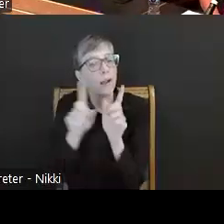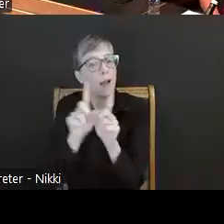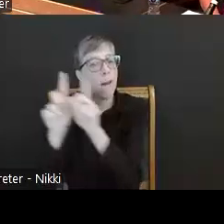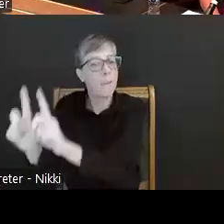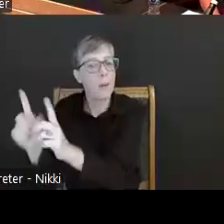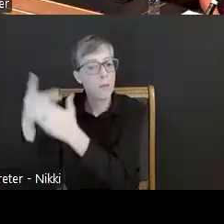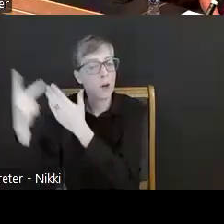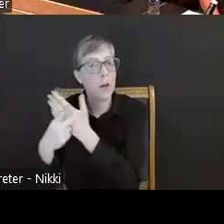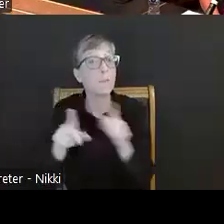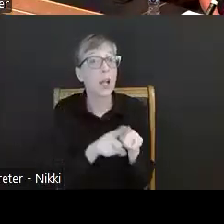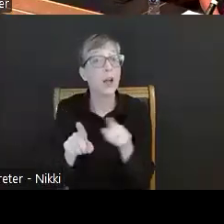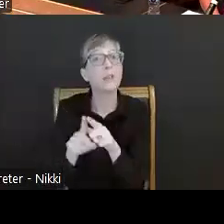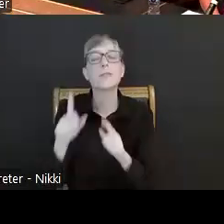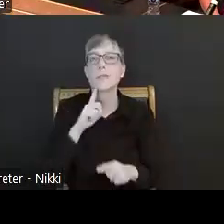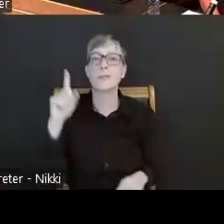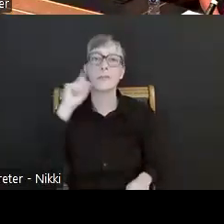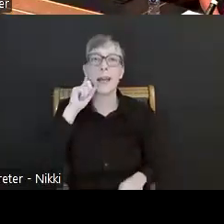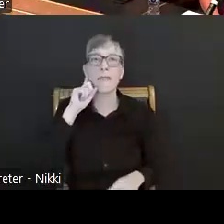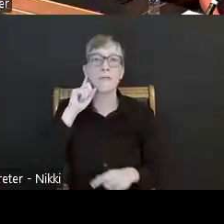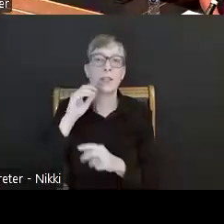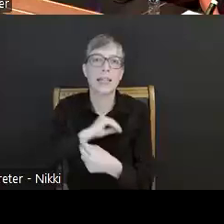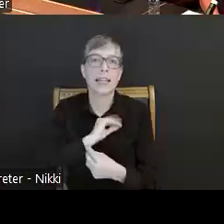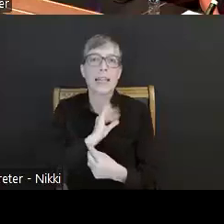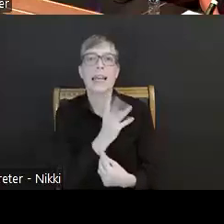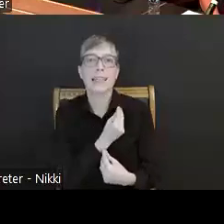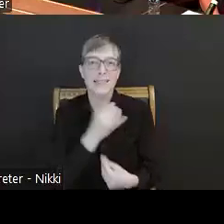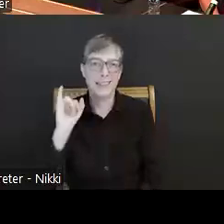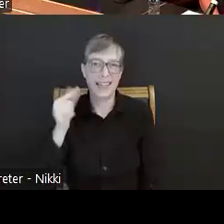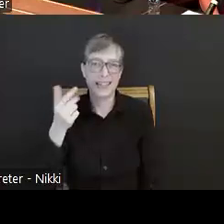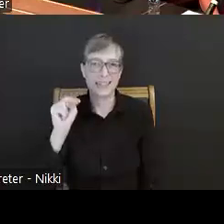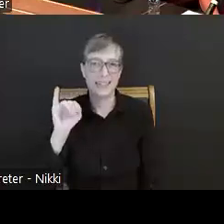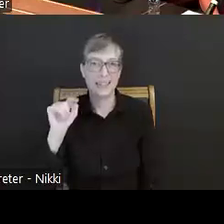Under The Willow umbrella um that serves deaf and heart of hearing individuals who've experienced